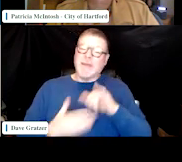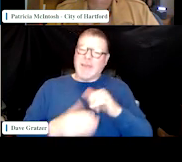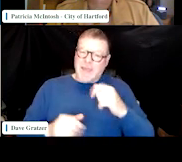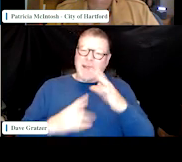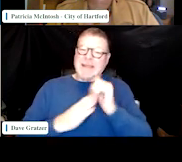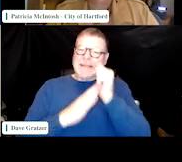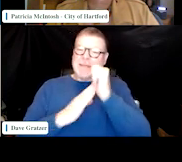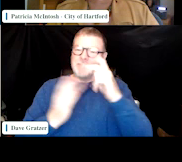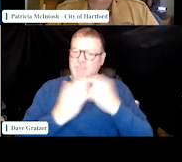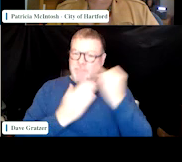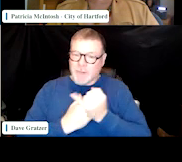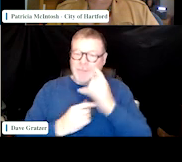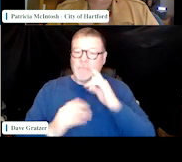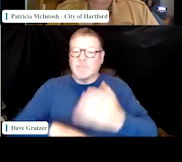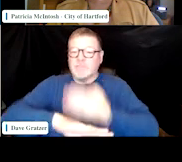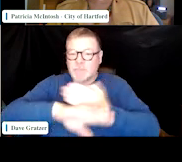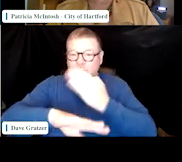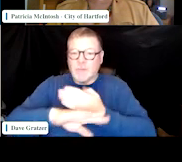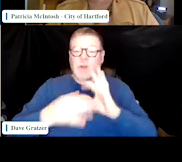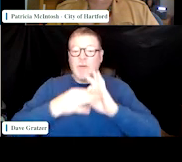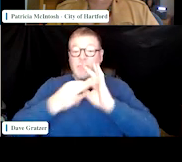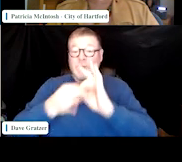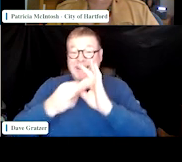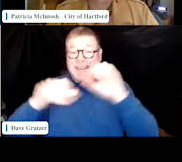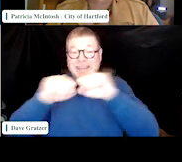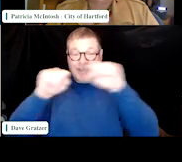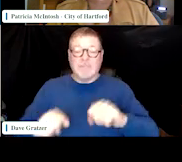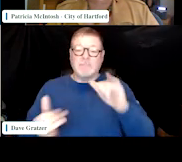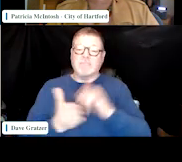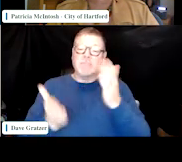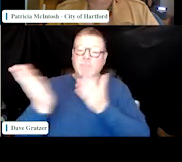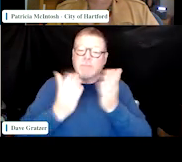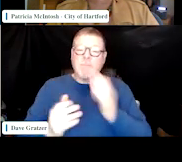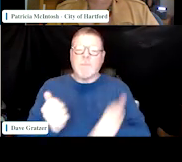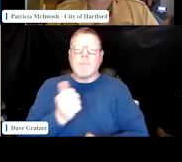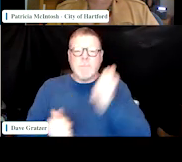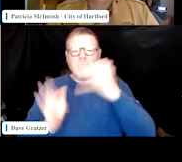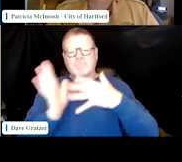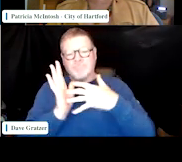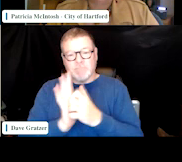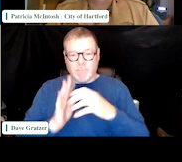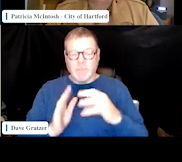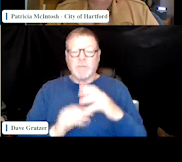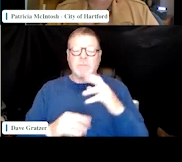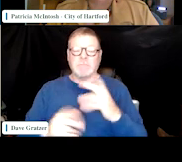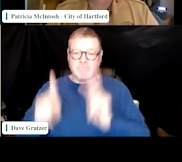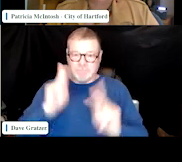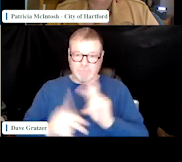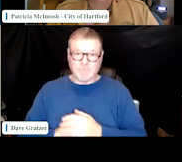aimed at improving the interrelated systems that serve the city's most vulnerable residents. The Office of Community Safety and Wellness